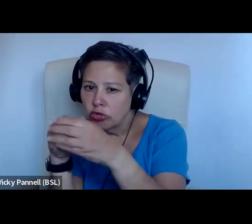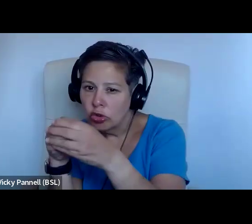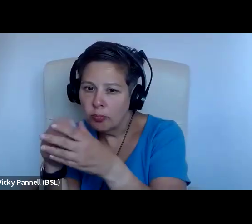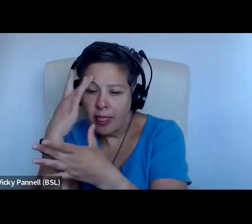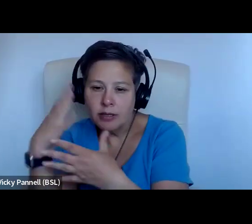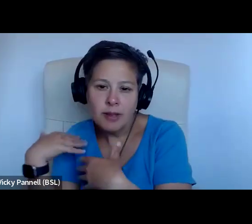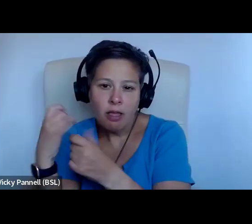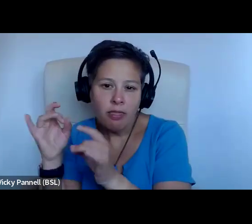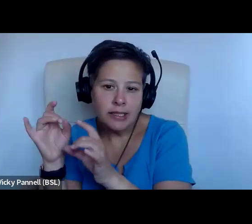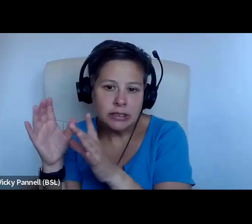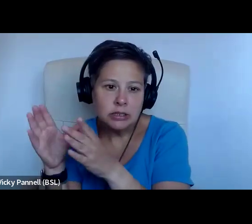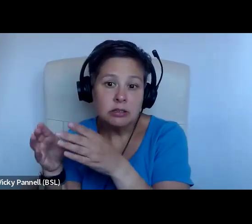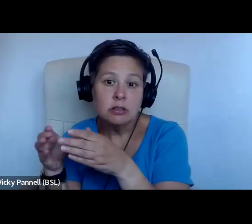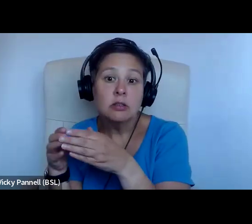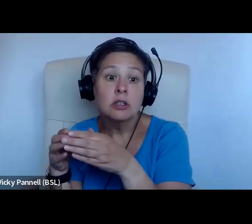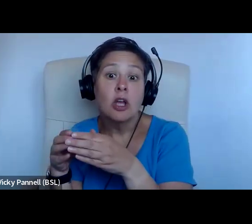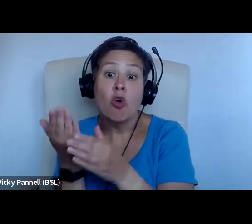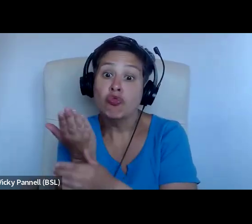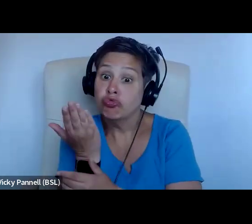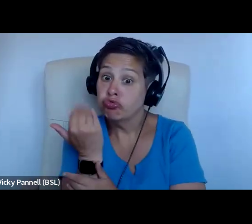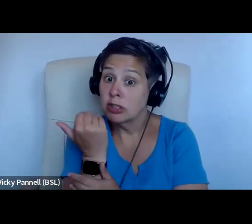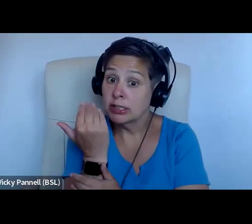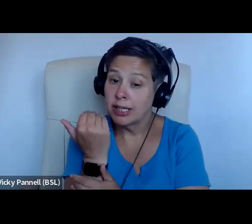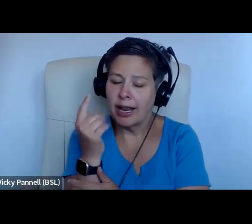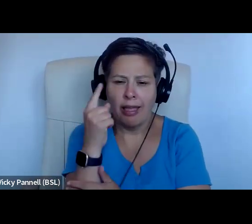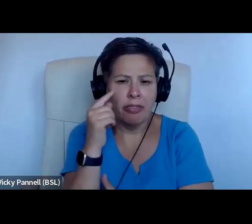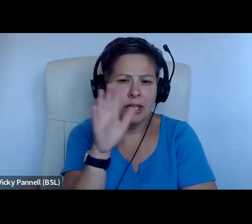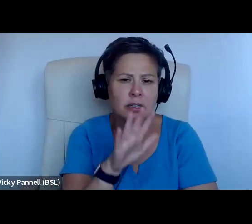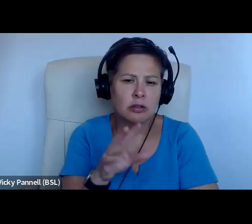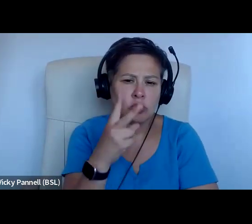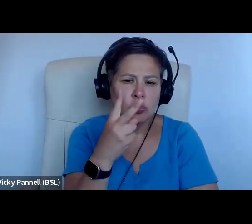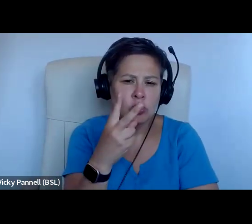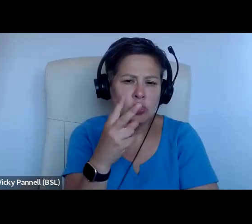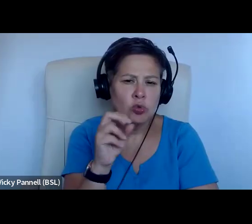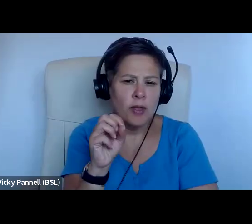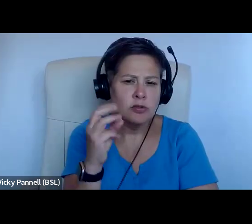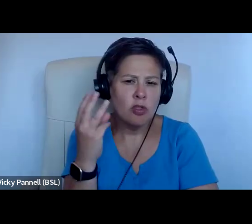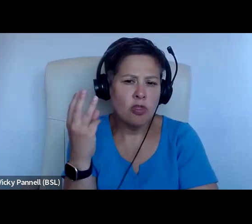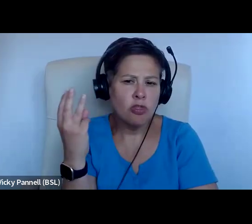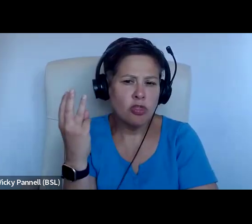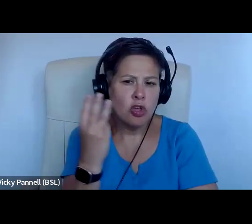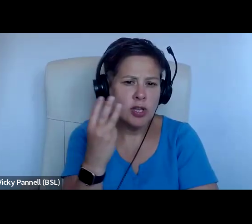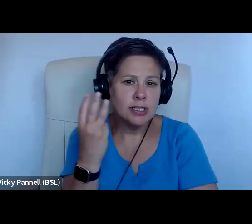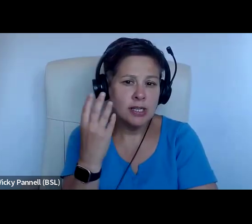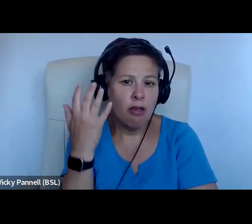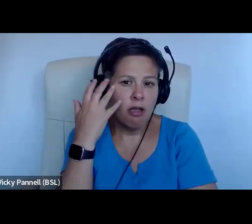non-departmental public bodies, organizations like Ofsted or the Office for Students,